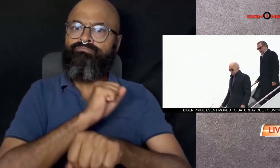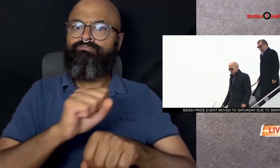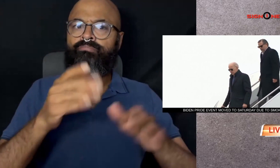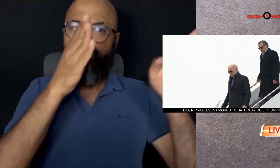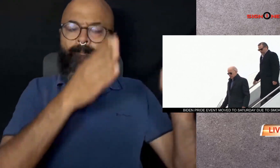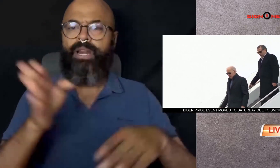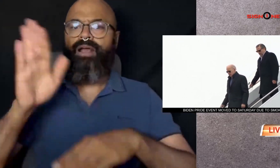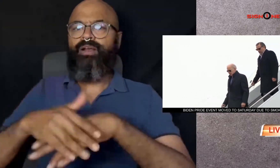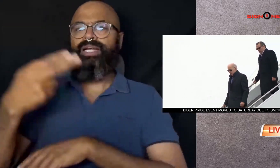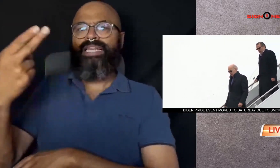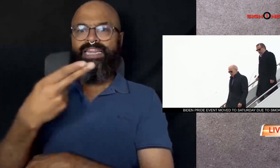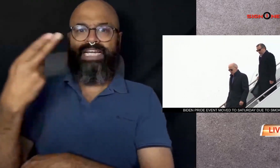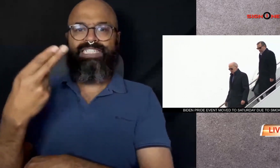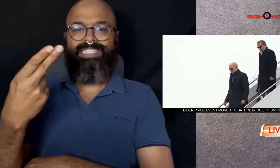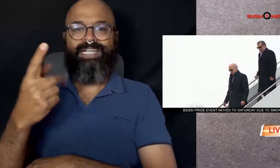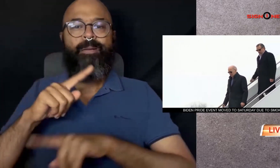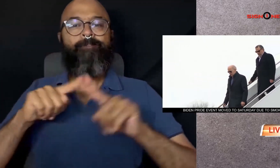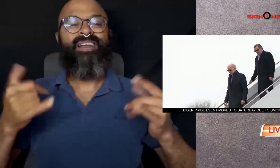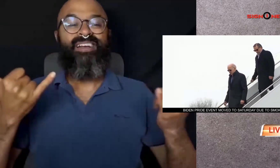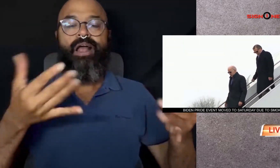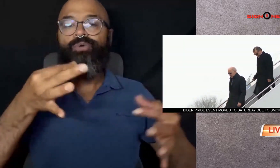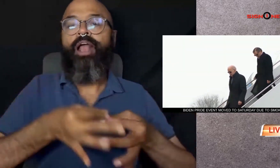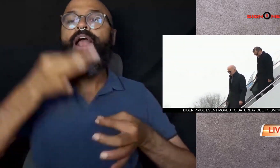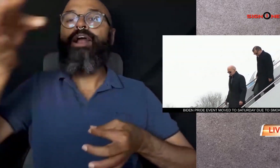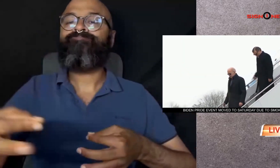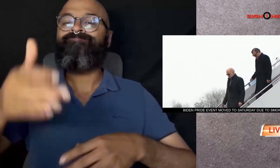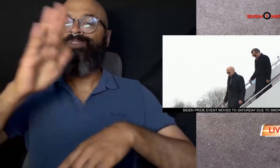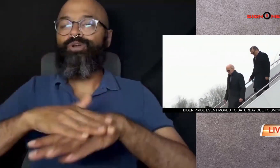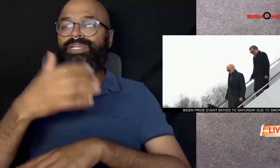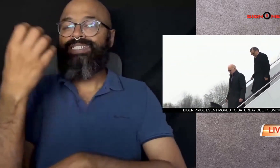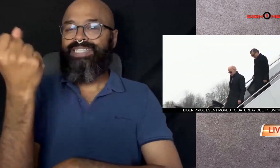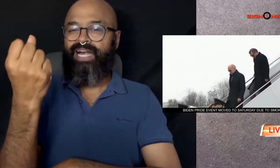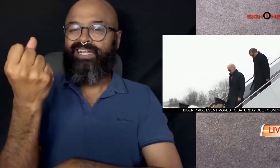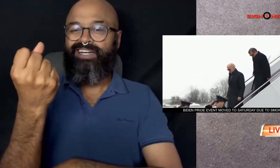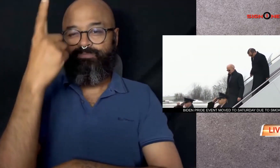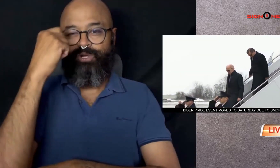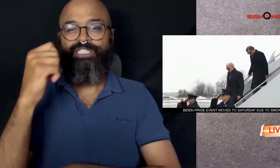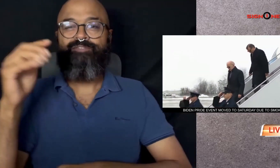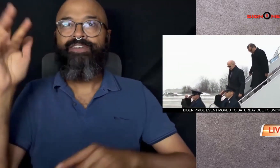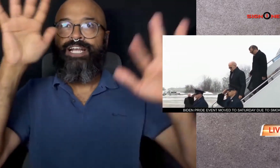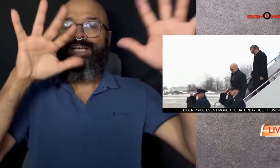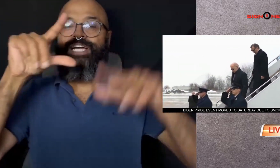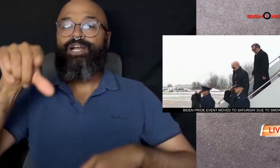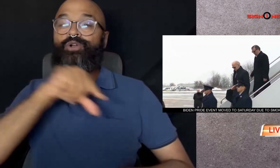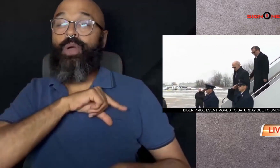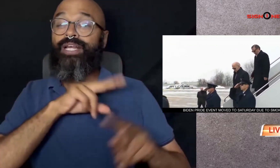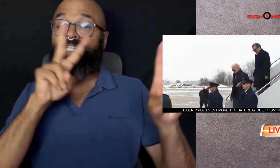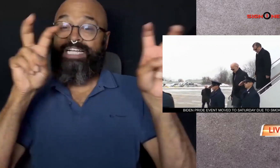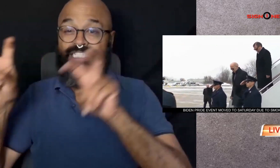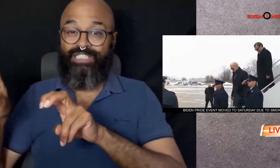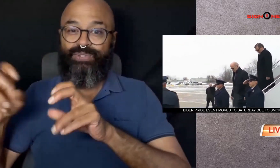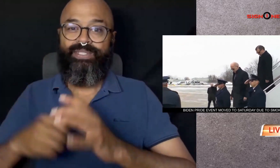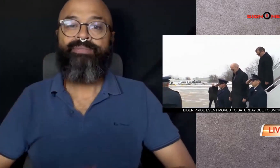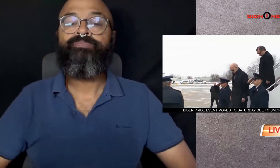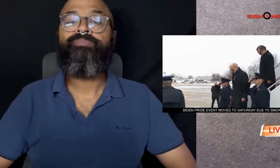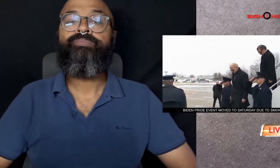the event was originally planned for Thursday but it will now be held on Saturday due to air